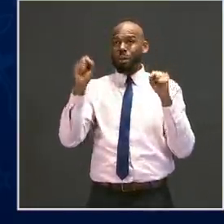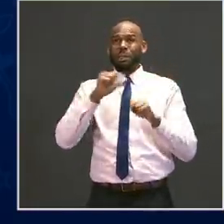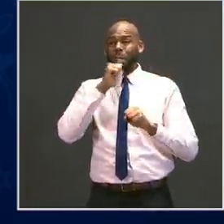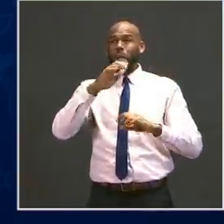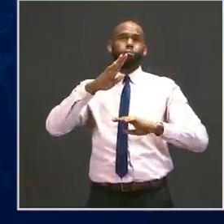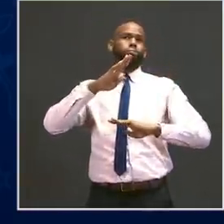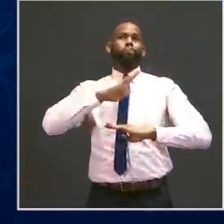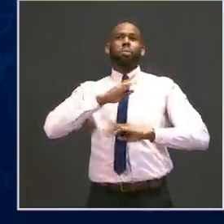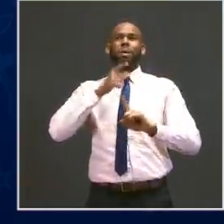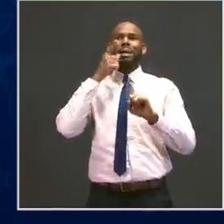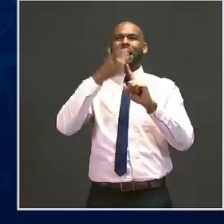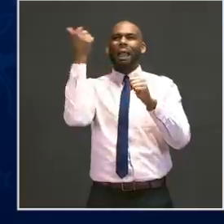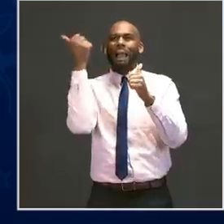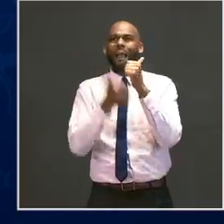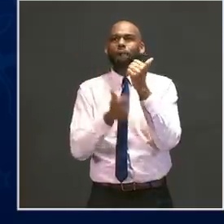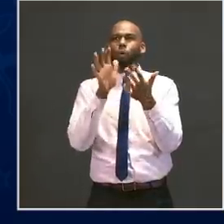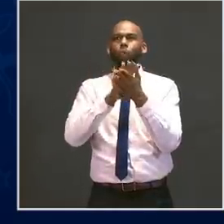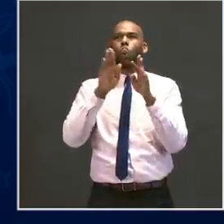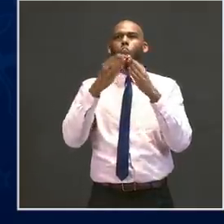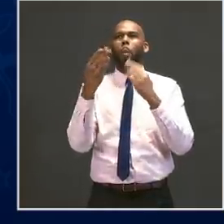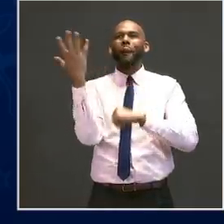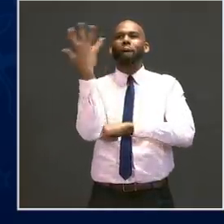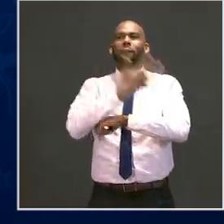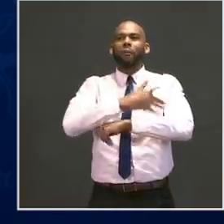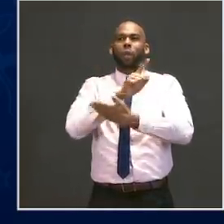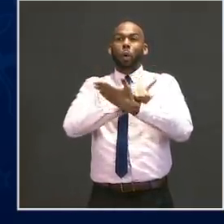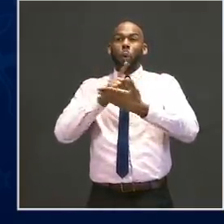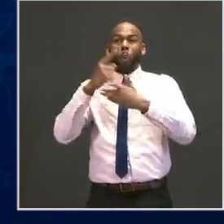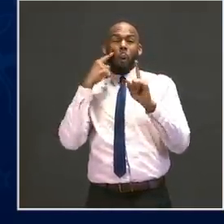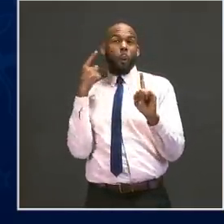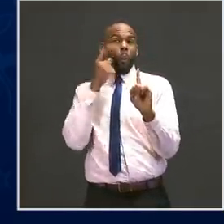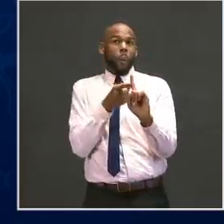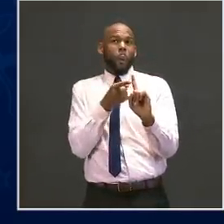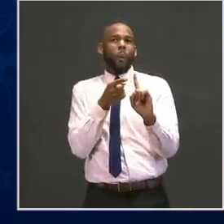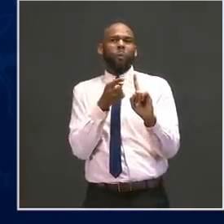is open five days a week. That is our goal. That is what we want to achieve.